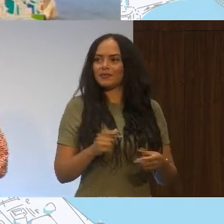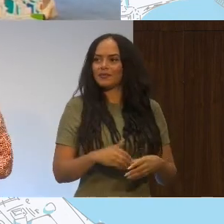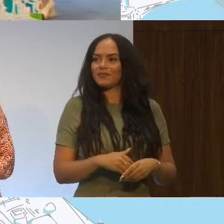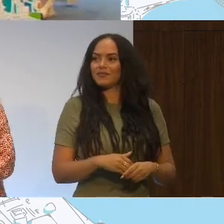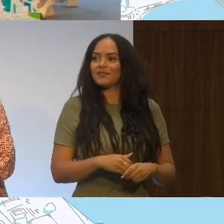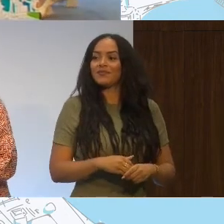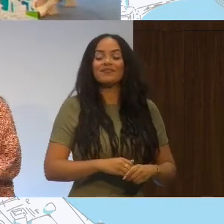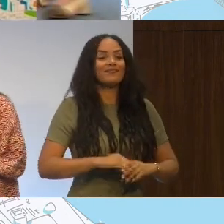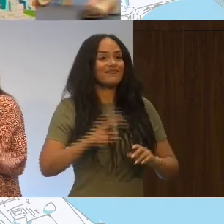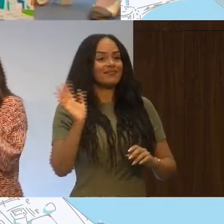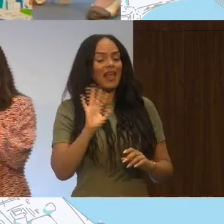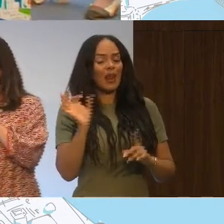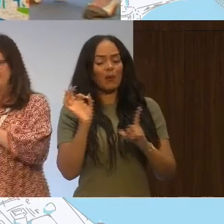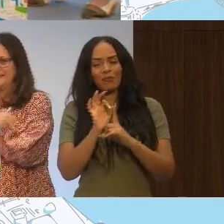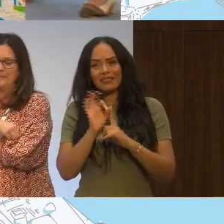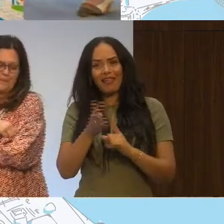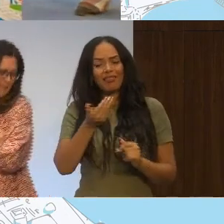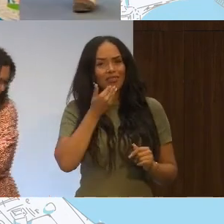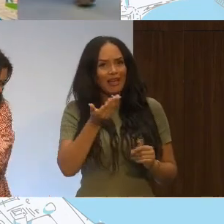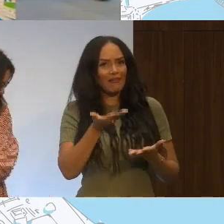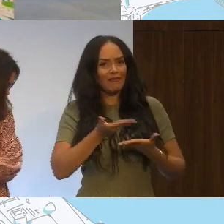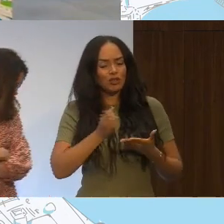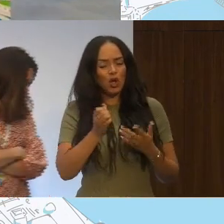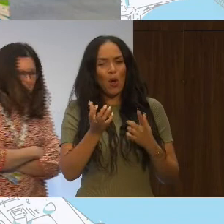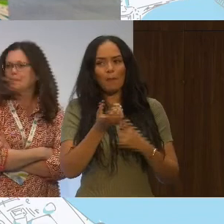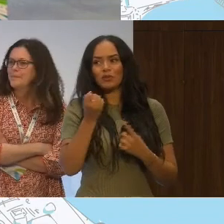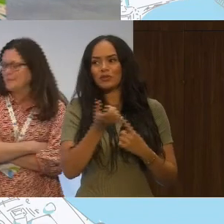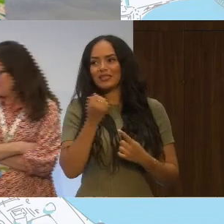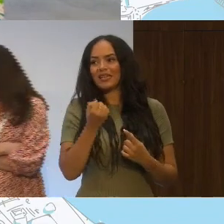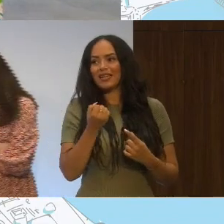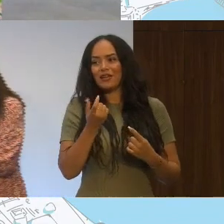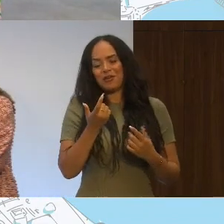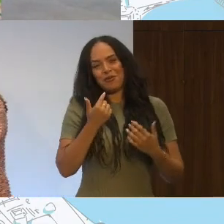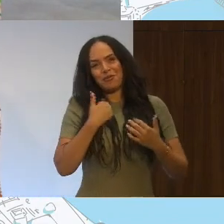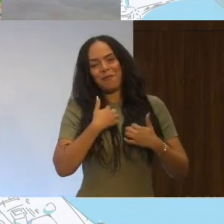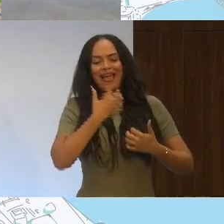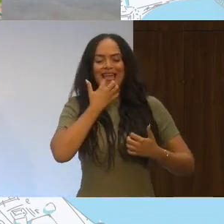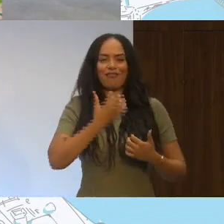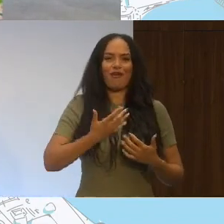Thank you for giving us this opportunity. You're my hero, so thank very much.